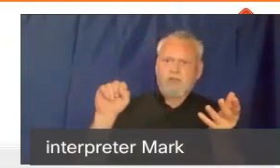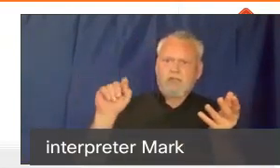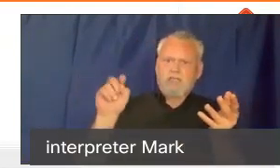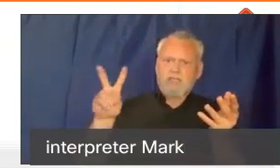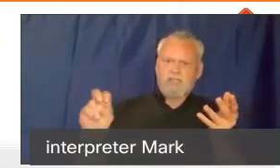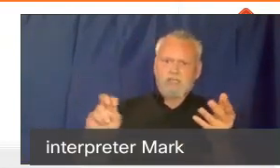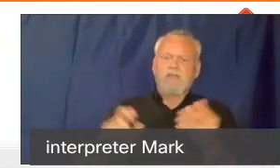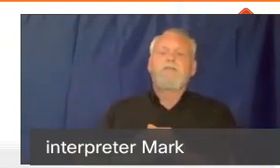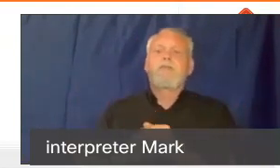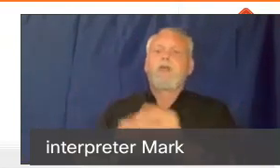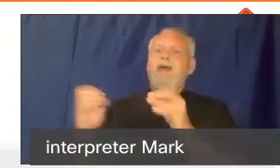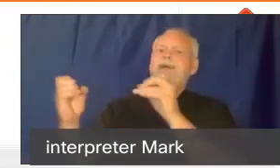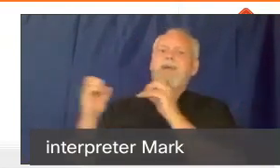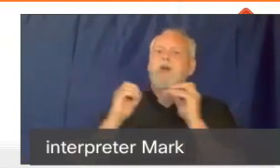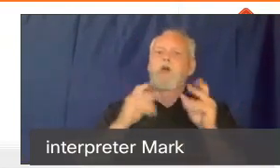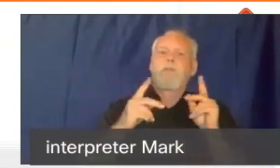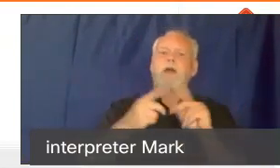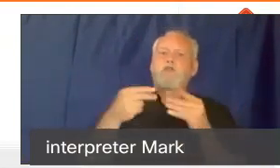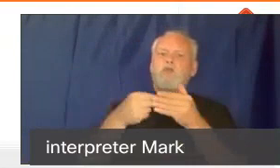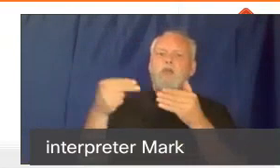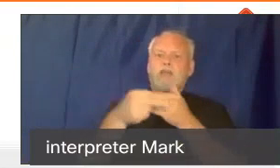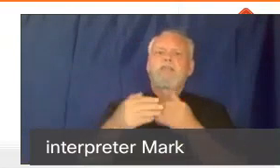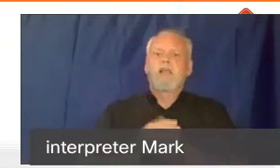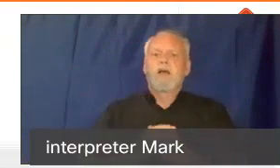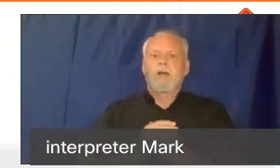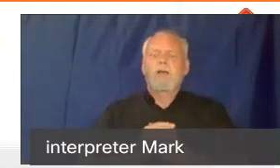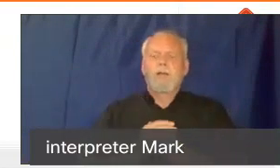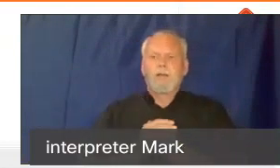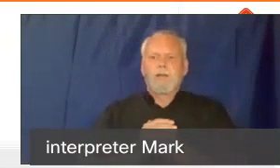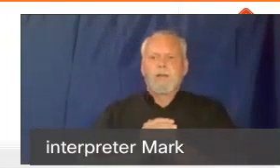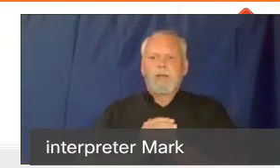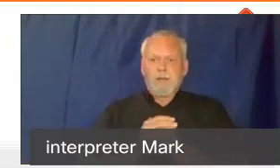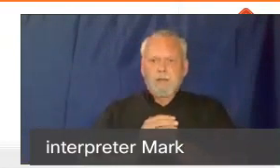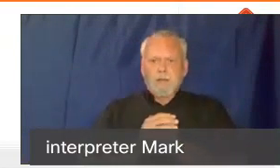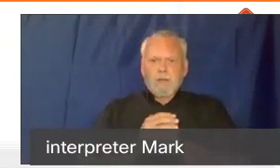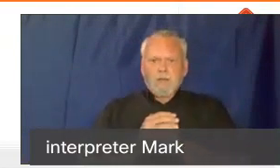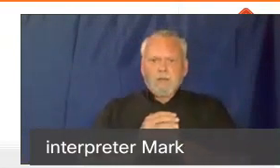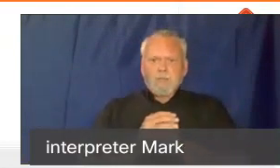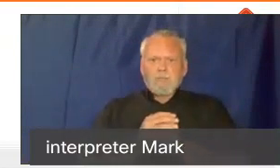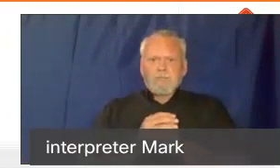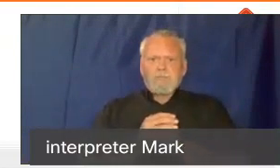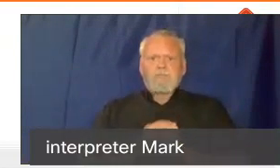And I can get back to that slide.